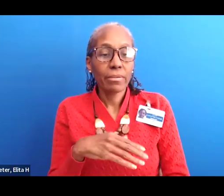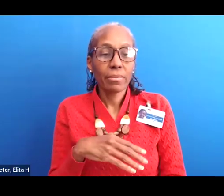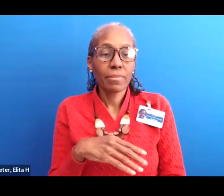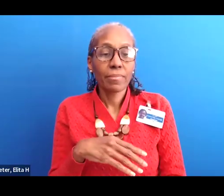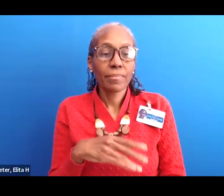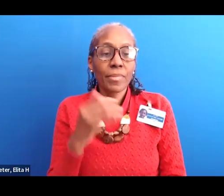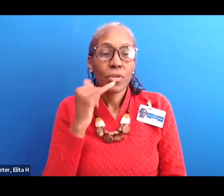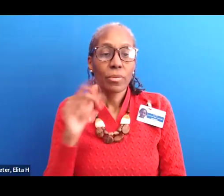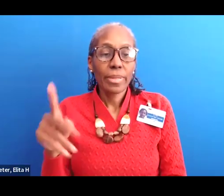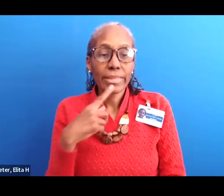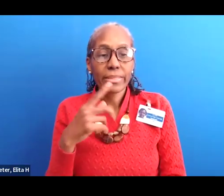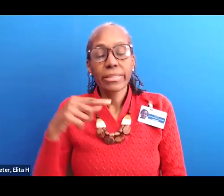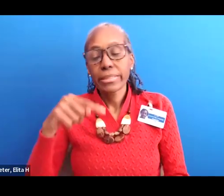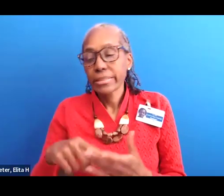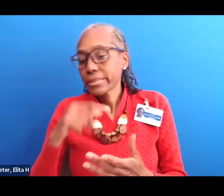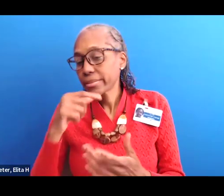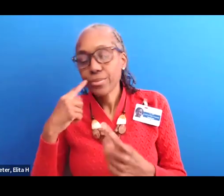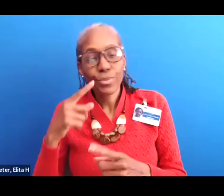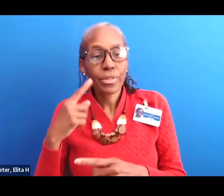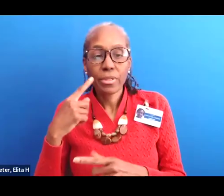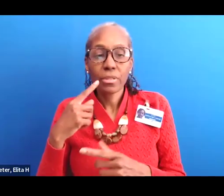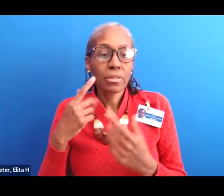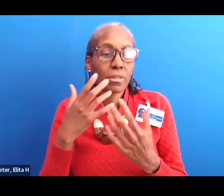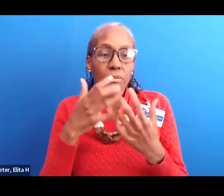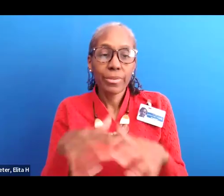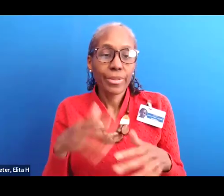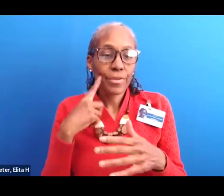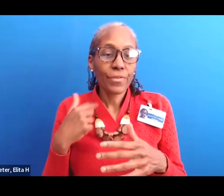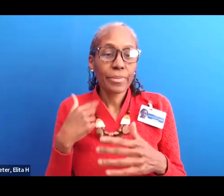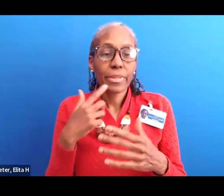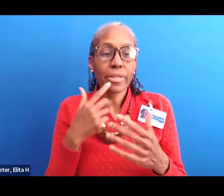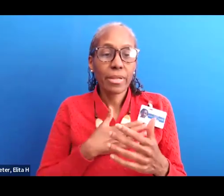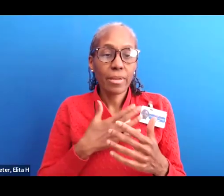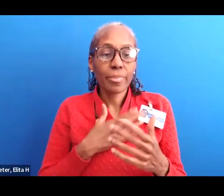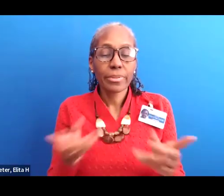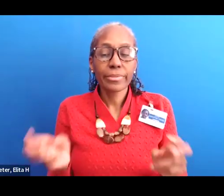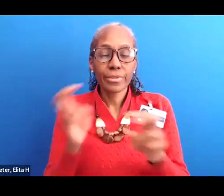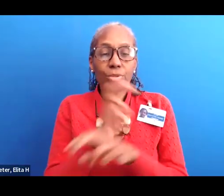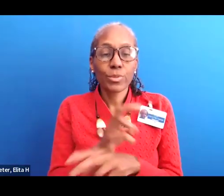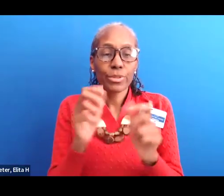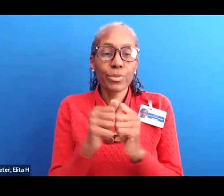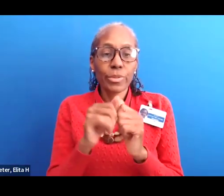Call back and say, this just isn't working out so well for me and they'll be happy to switch a peer mentor for you.